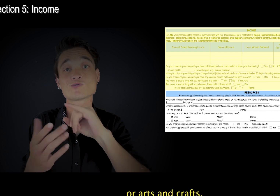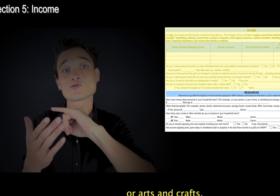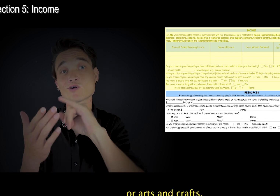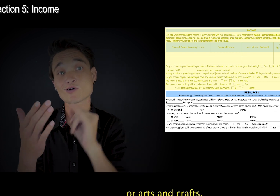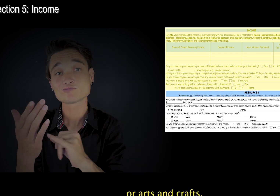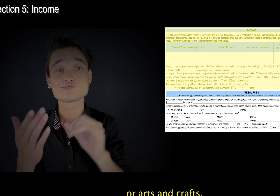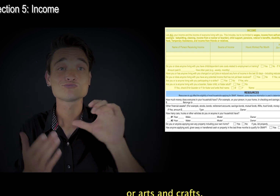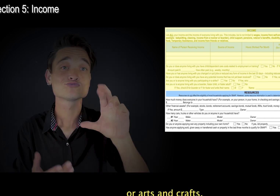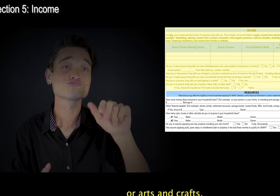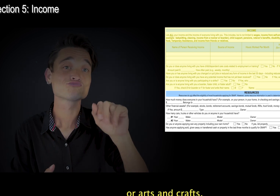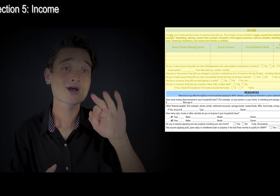or arts and crafts.